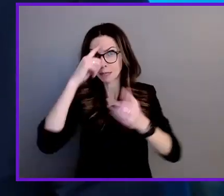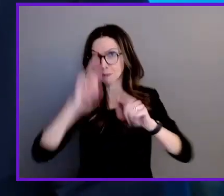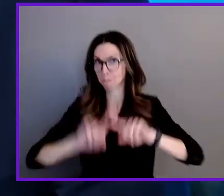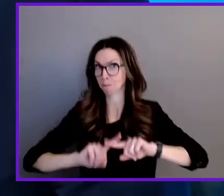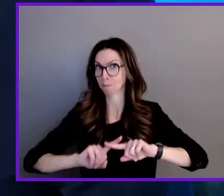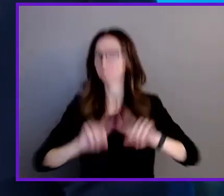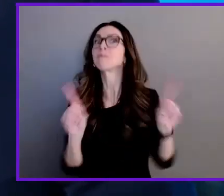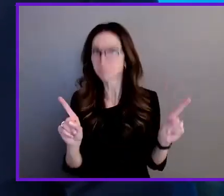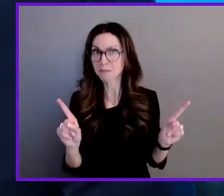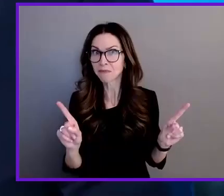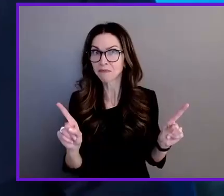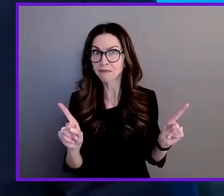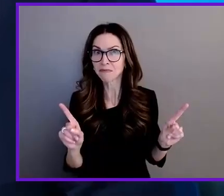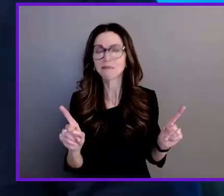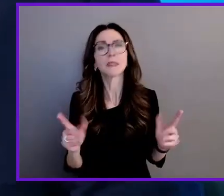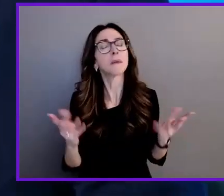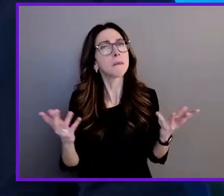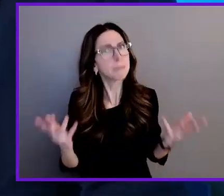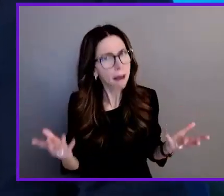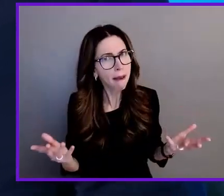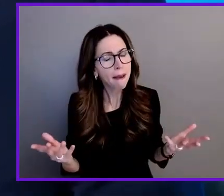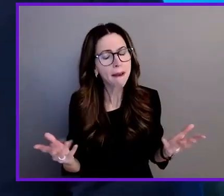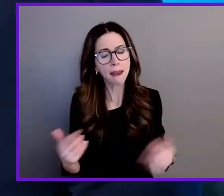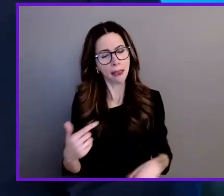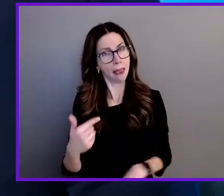there’s been a tendency, at least in the media that I’ve been